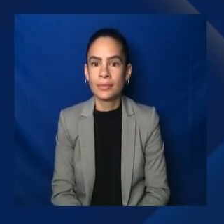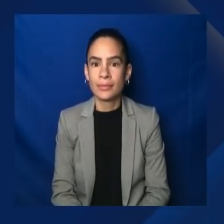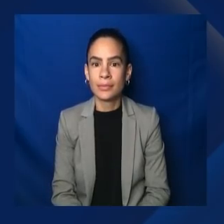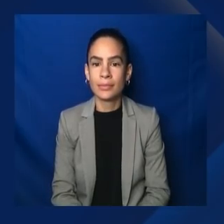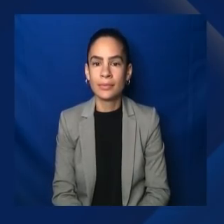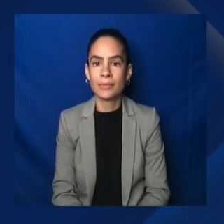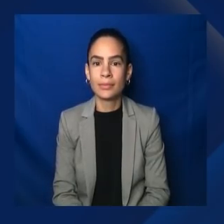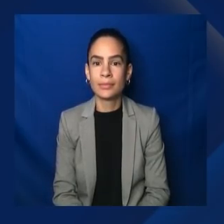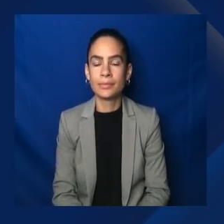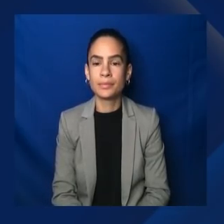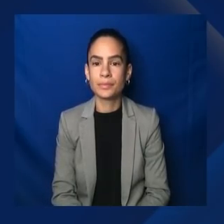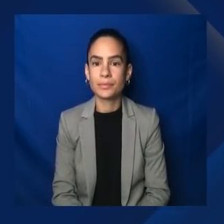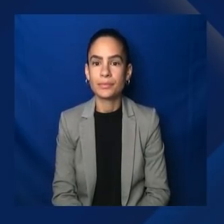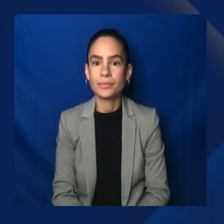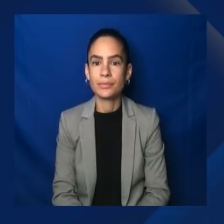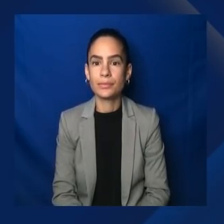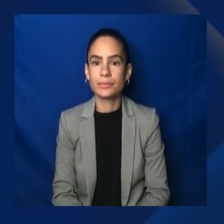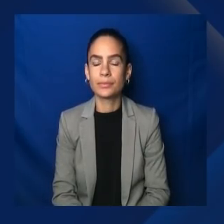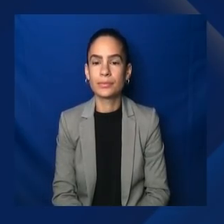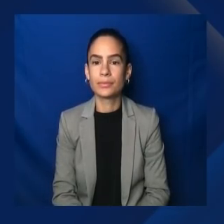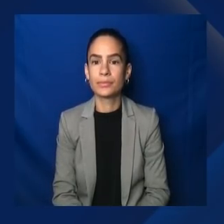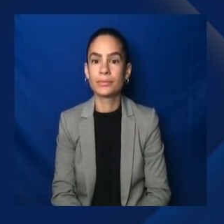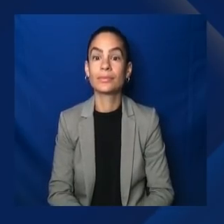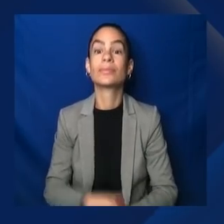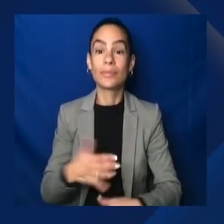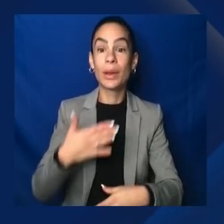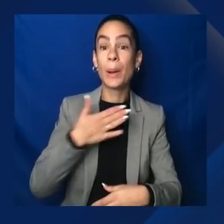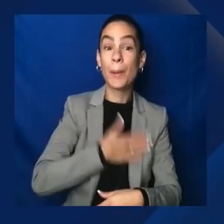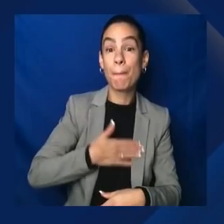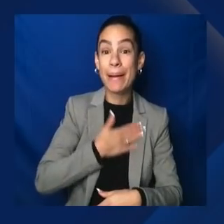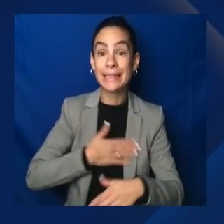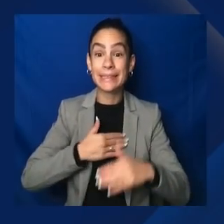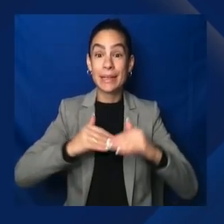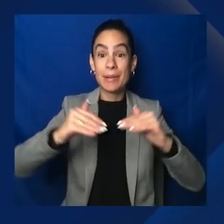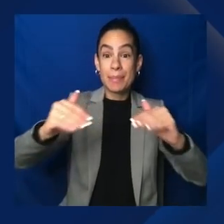Male Speaker: Please welcome CMS administrator, Chiquita Brooks-LaSure.